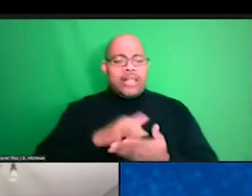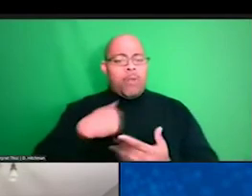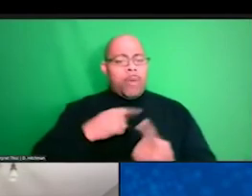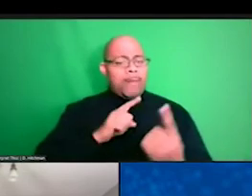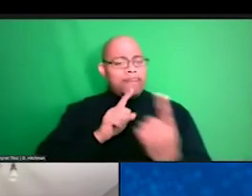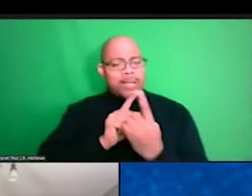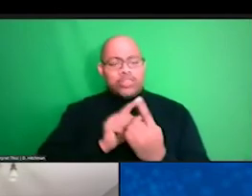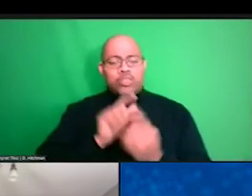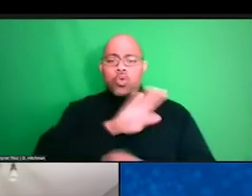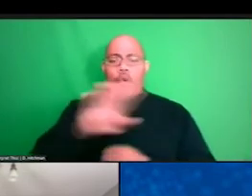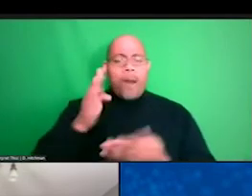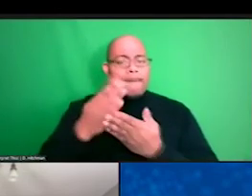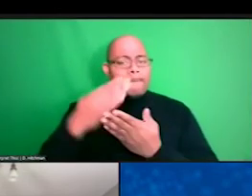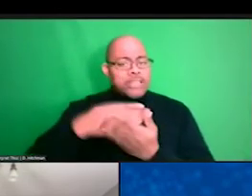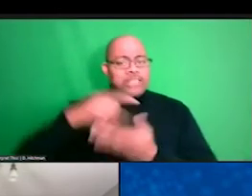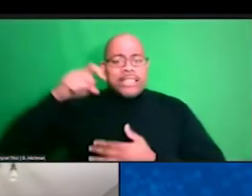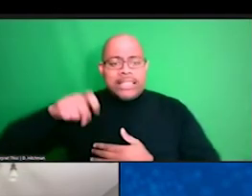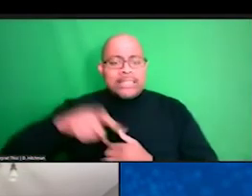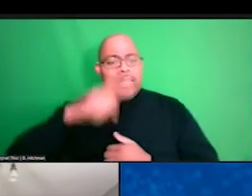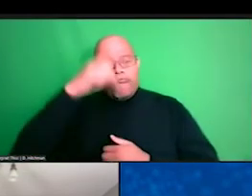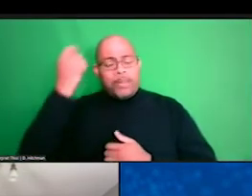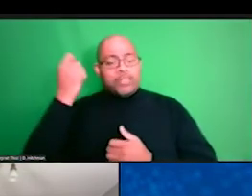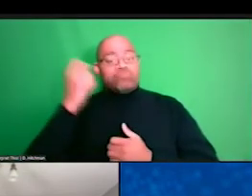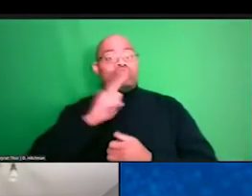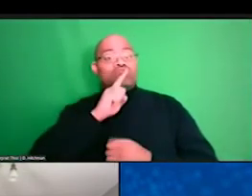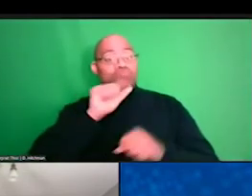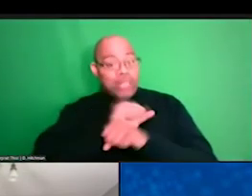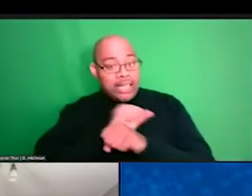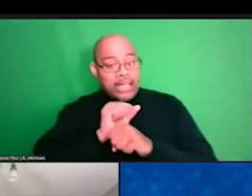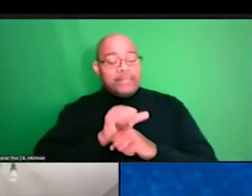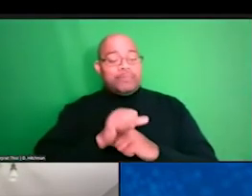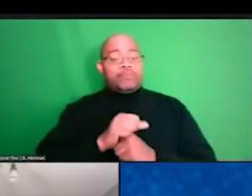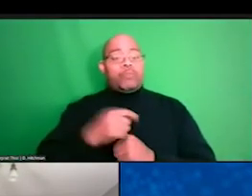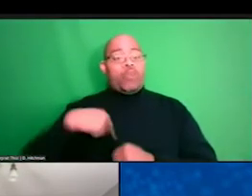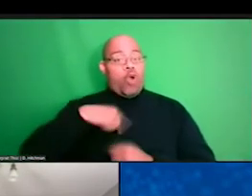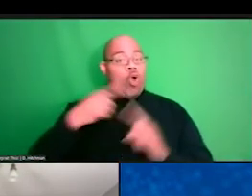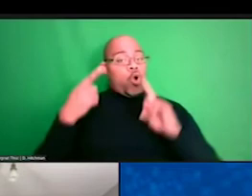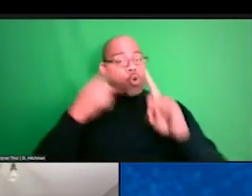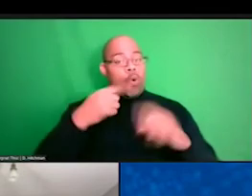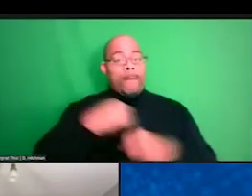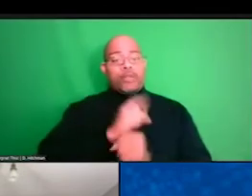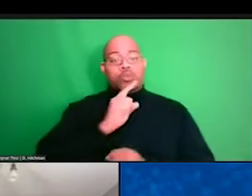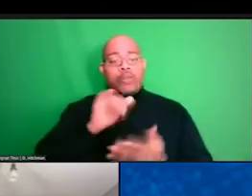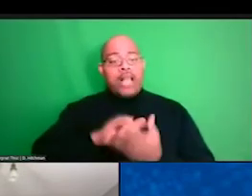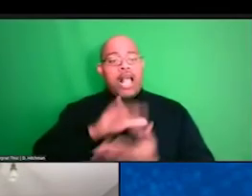your budget needs because ultimately our goal is to make sure companies have accessible